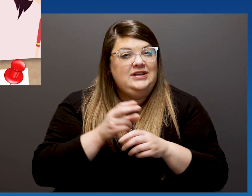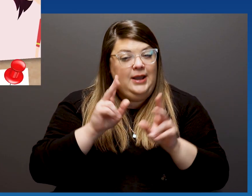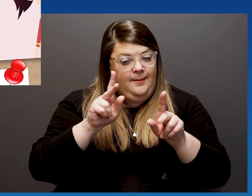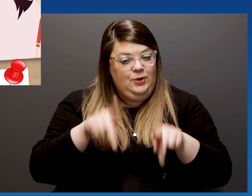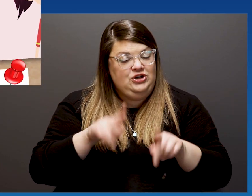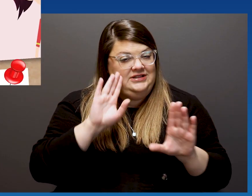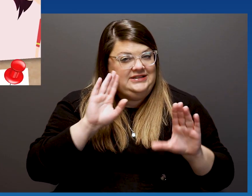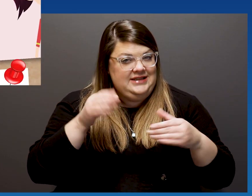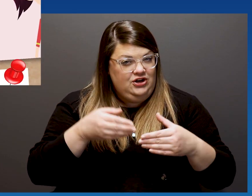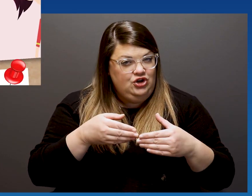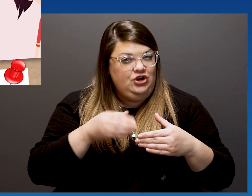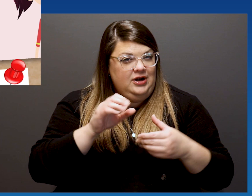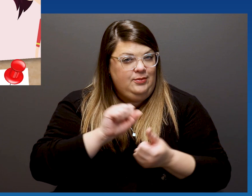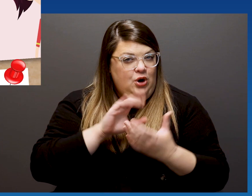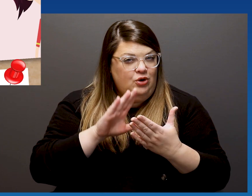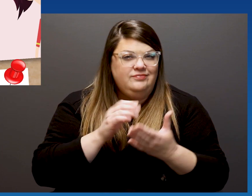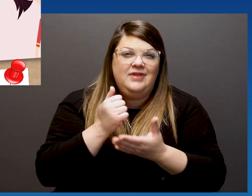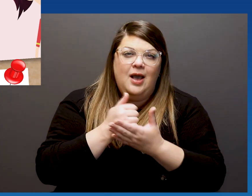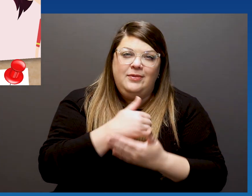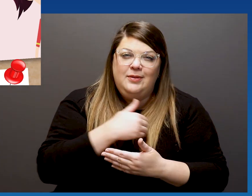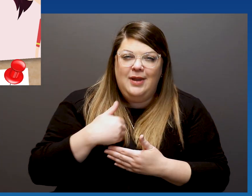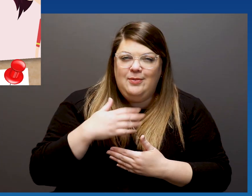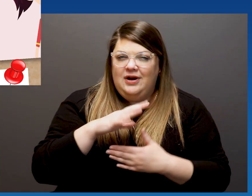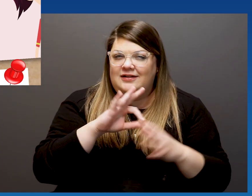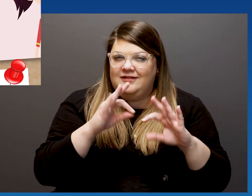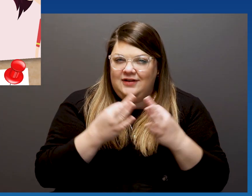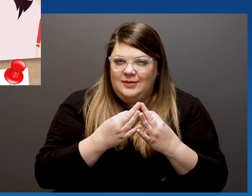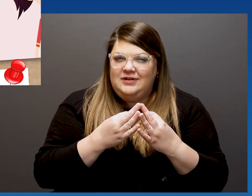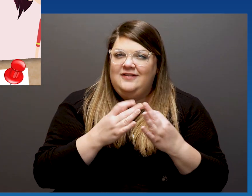helping the member and their family feel comfortable with the planning process,